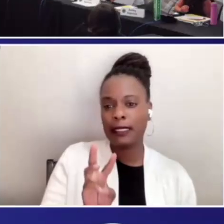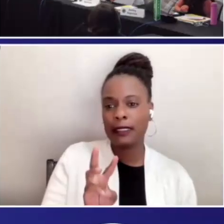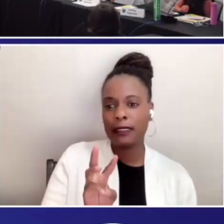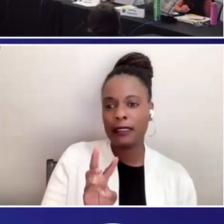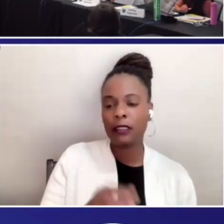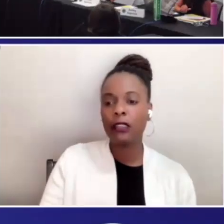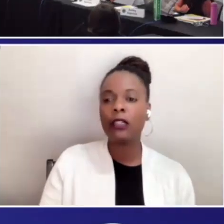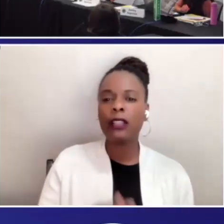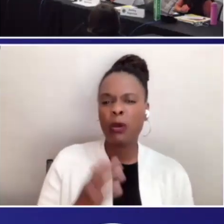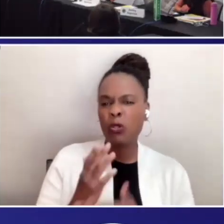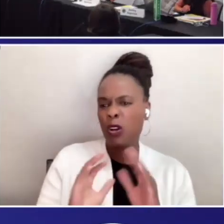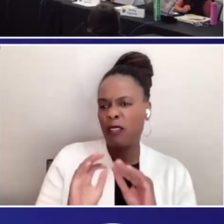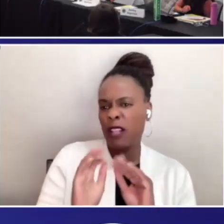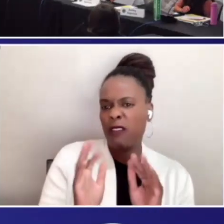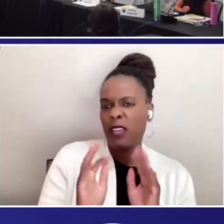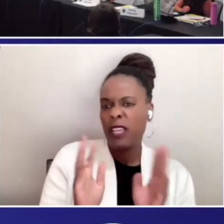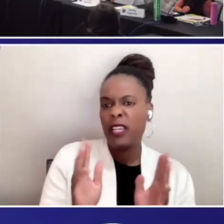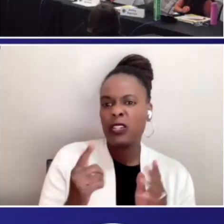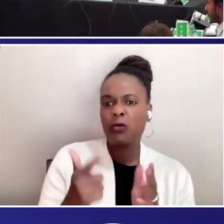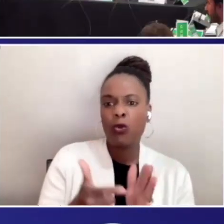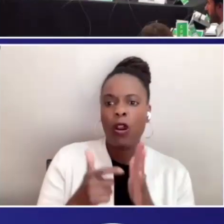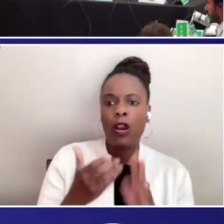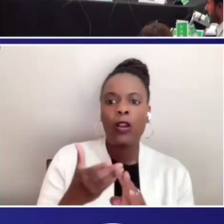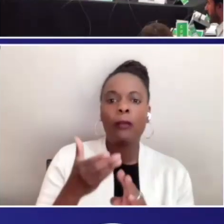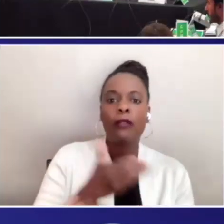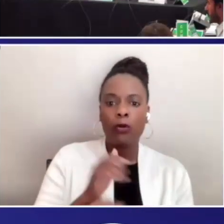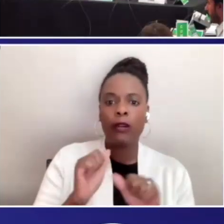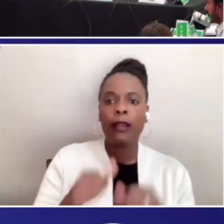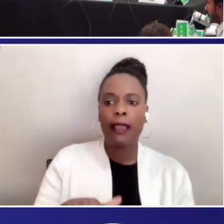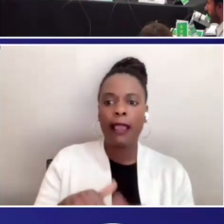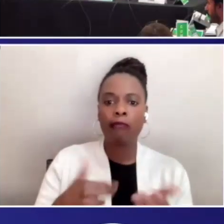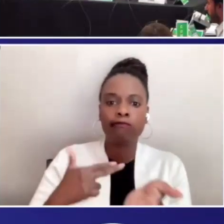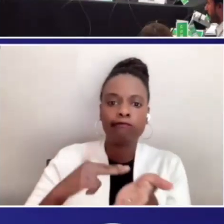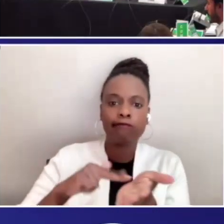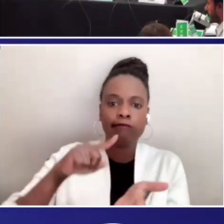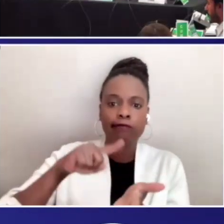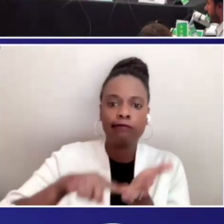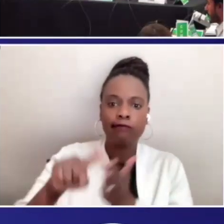So they would have a new loan. They would be considered a new borrower? Correct.